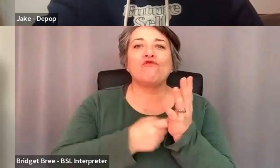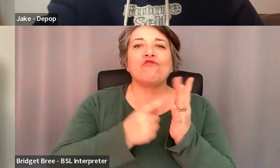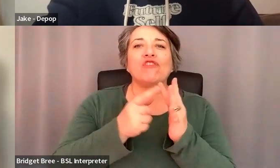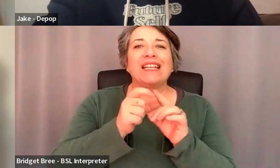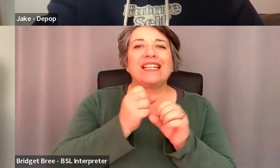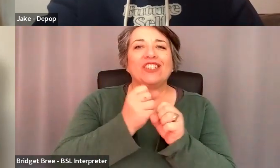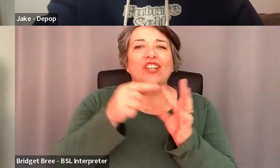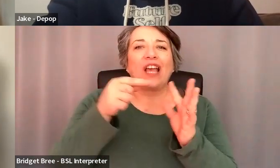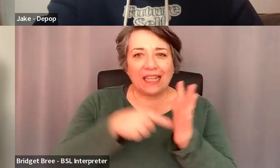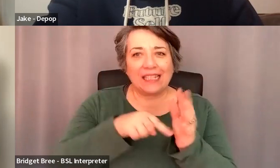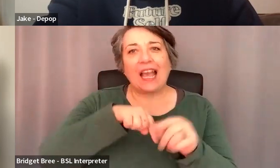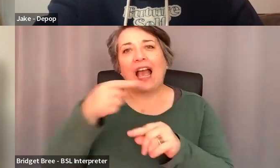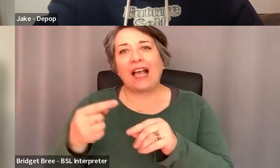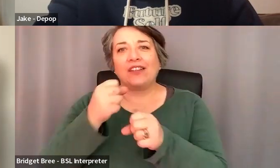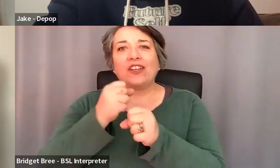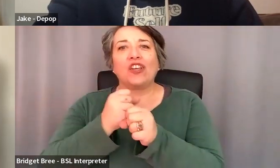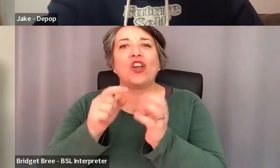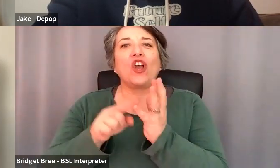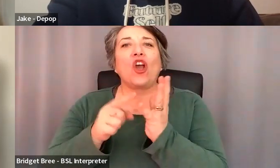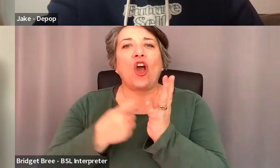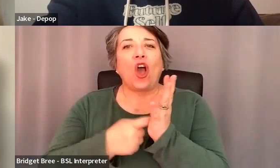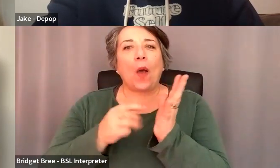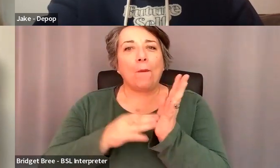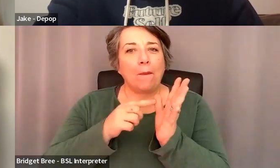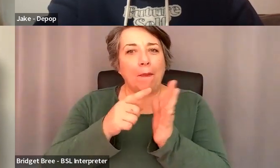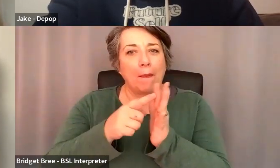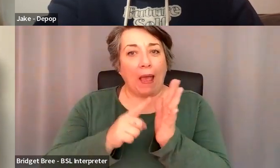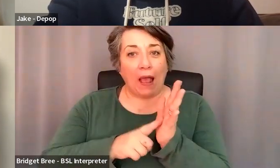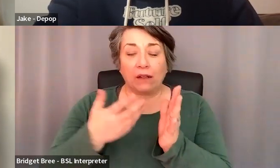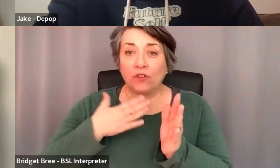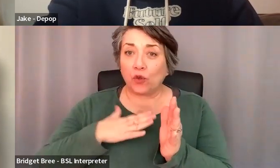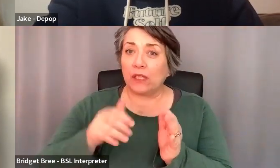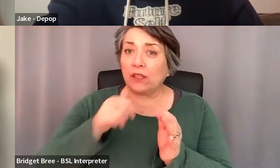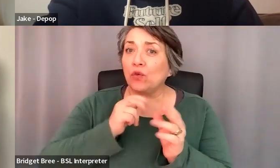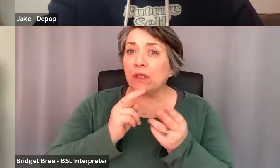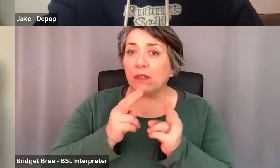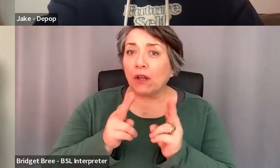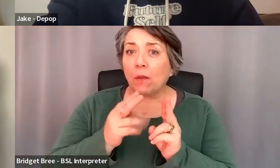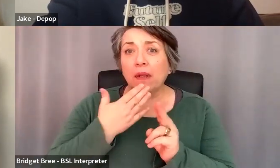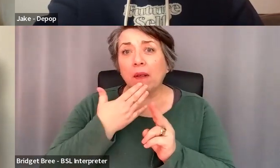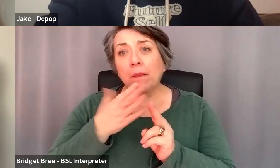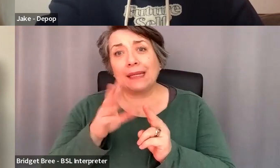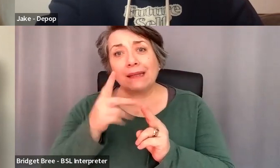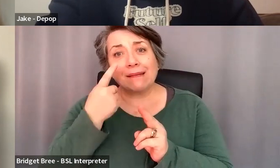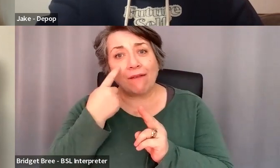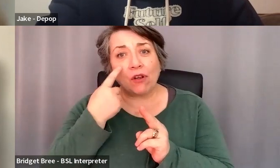And if you will be using a BSL interpreter, if you find their Our session today will be supported by our BSL interpreters, Bridget and if you will be using a so interpreter today, if you find their screens and just click on the 3 dots